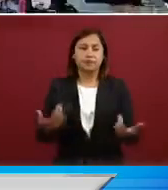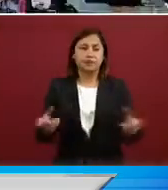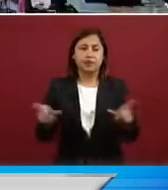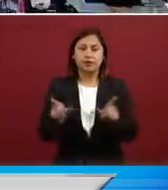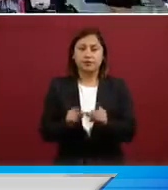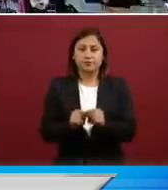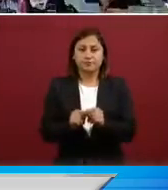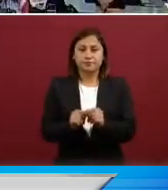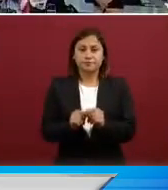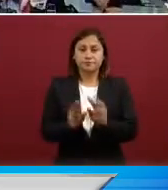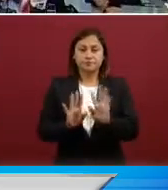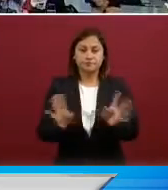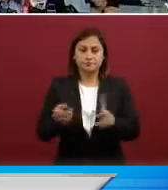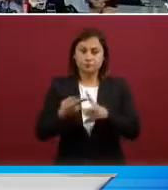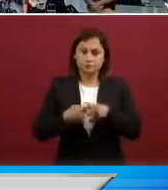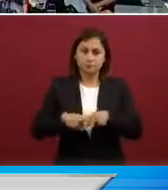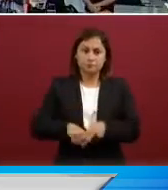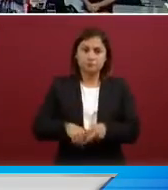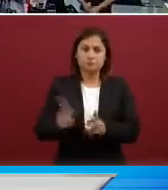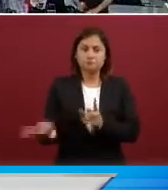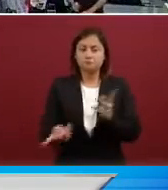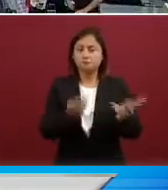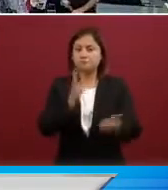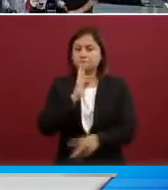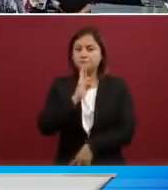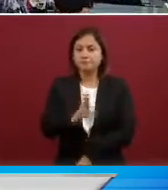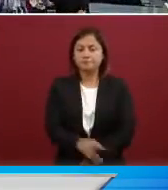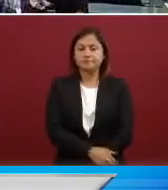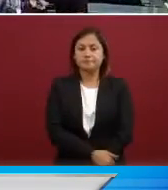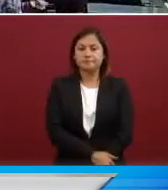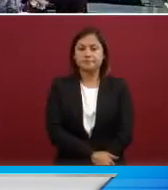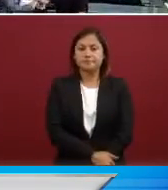Stationary LP Gas brand SOLACHE at 9.73 liter